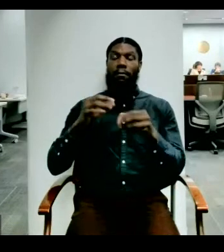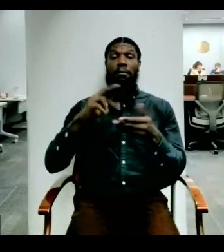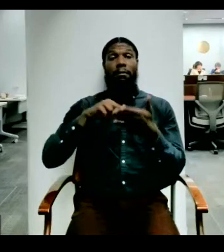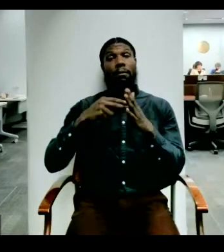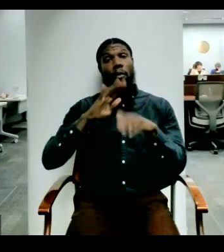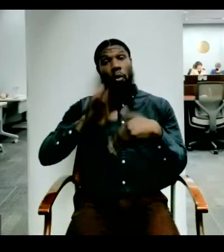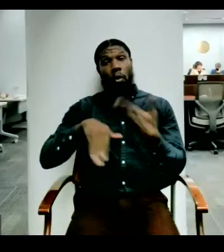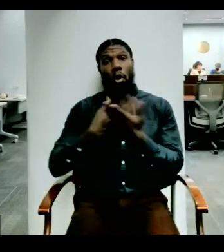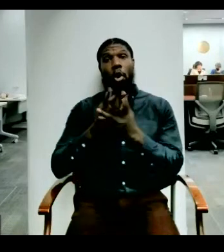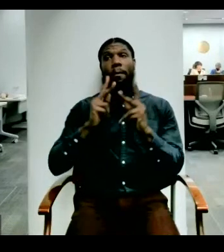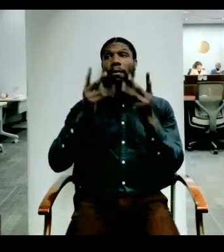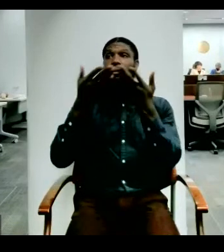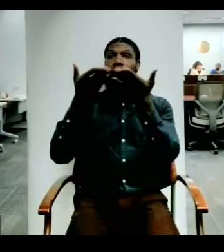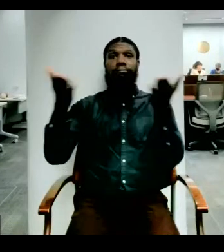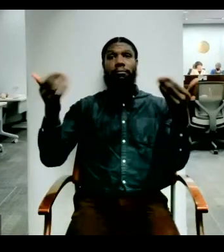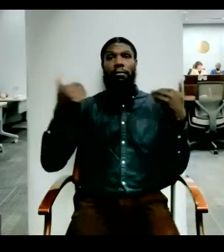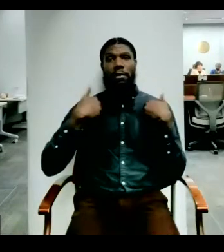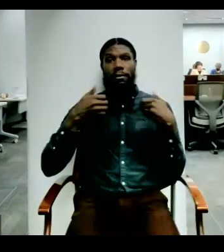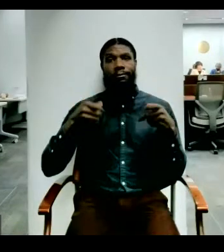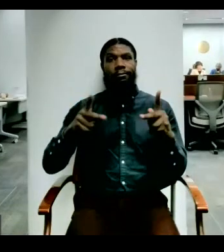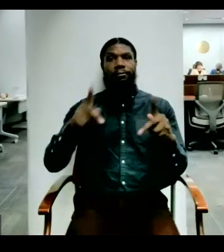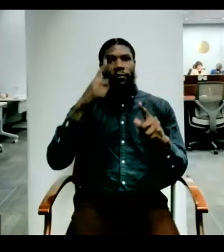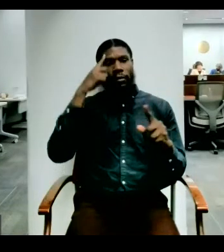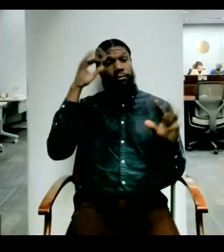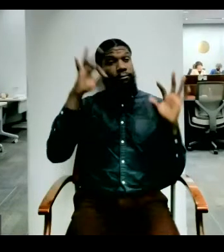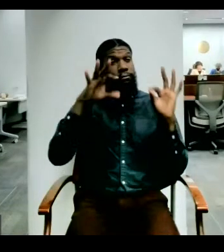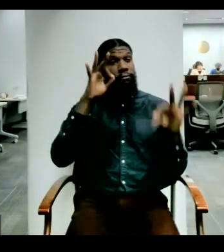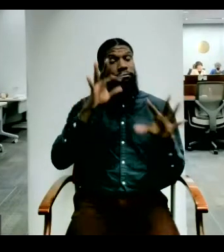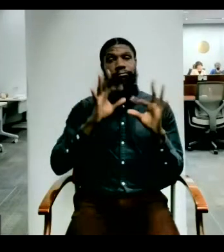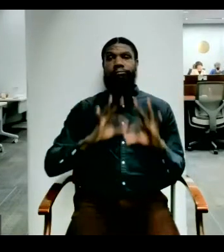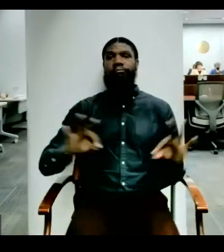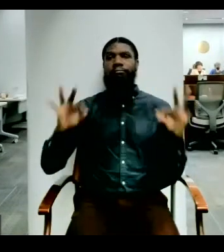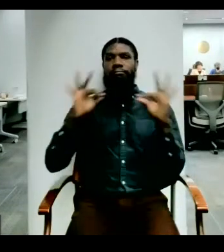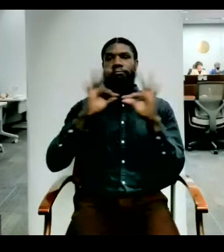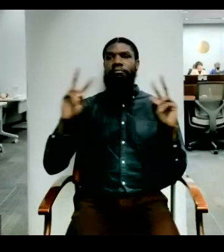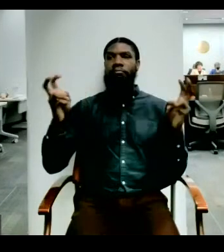to weigh in on these important issues. And I look forward to hearing from our witnesses here today.